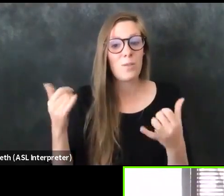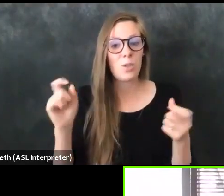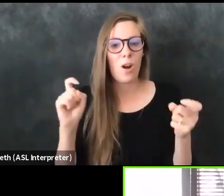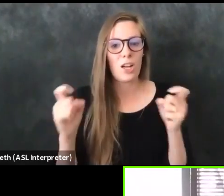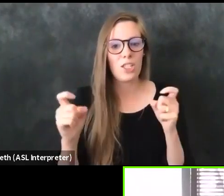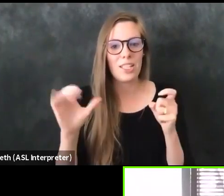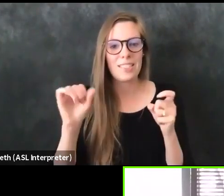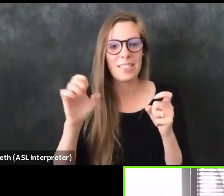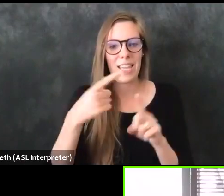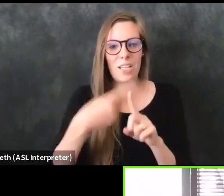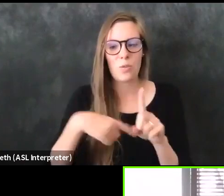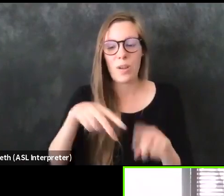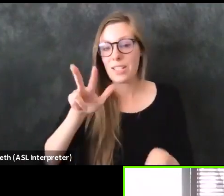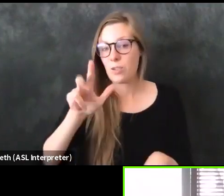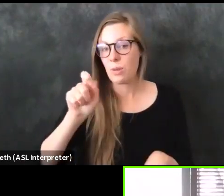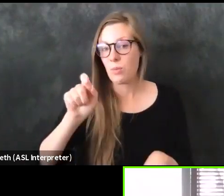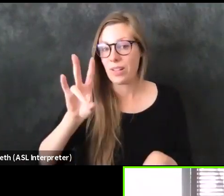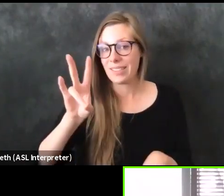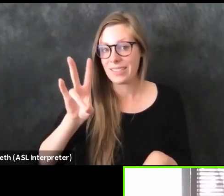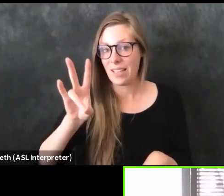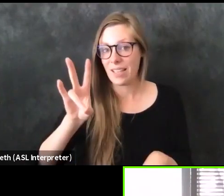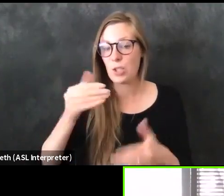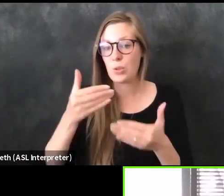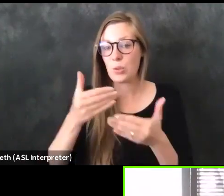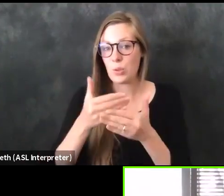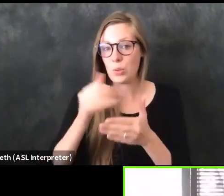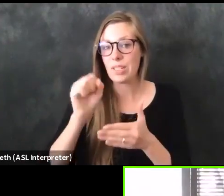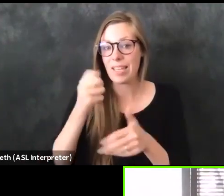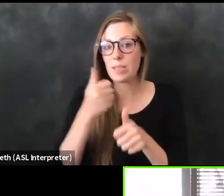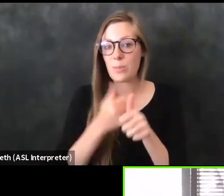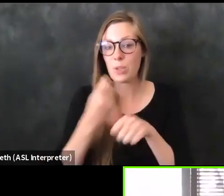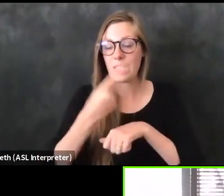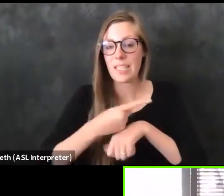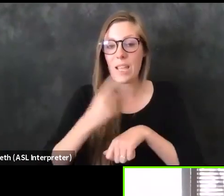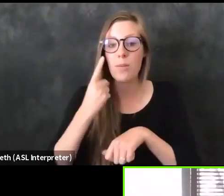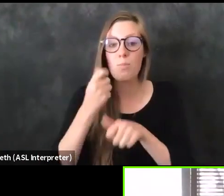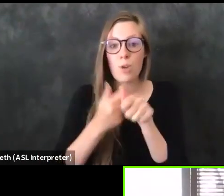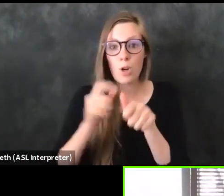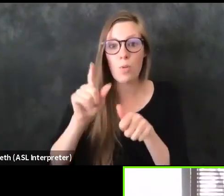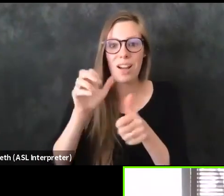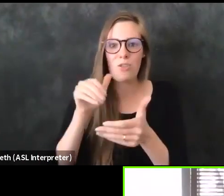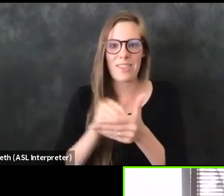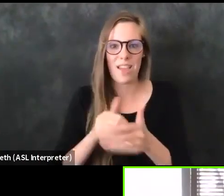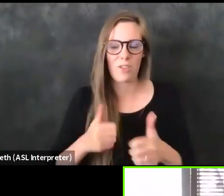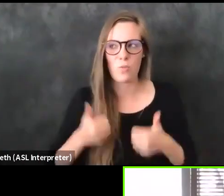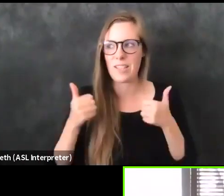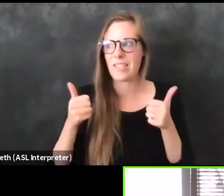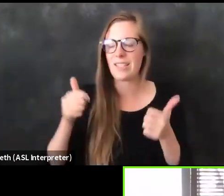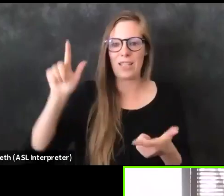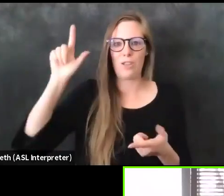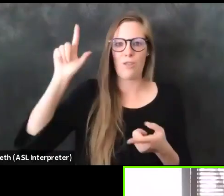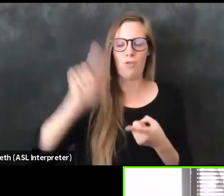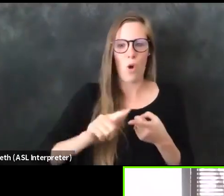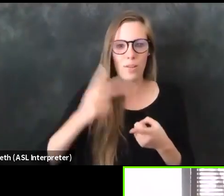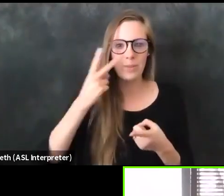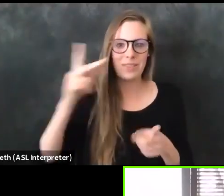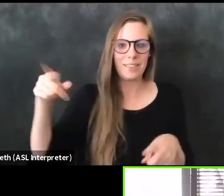three point seven new cases per day per hundred thousand residents. That's as low as it's been. This currently would put us in the orange